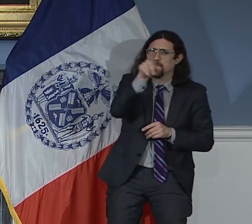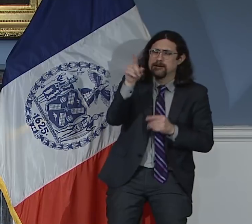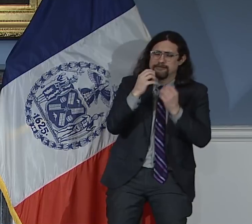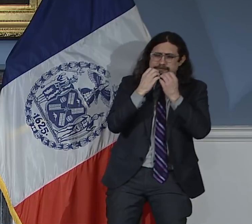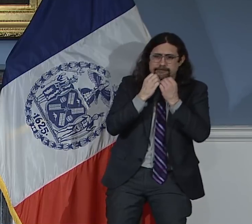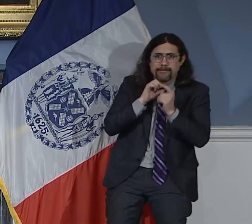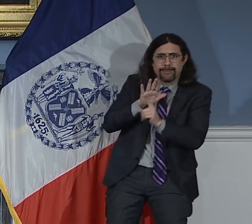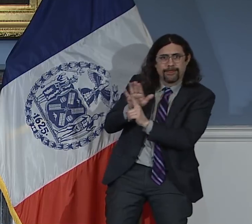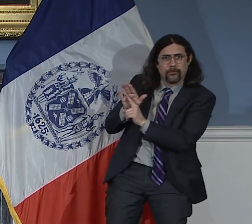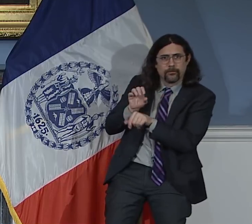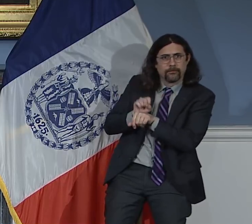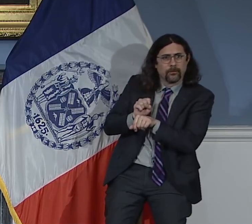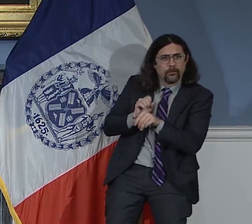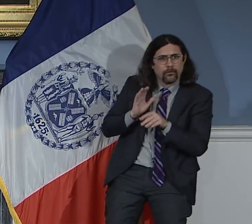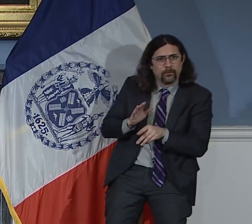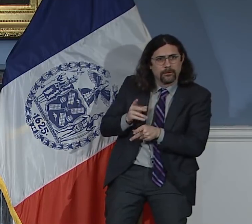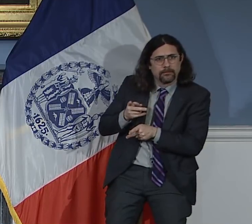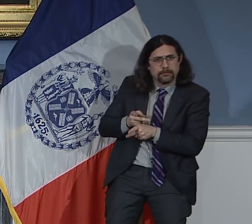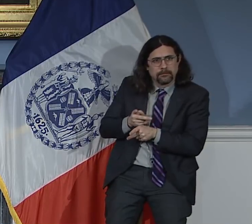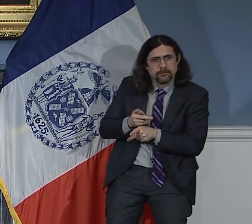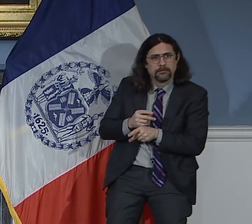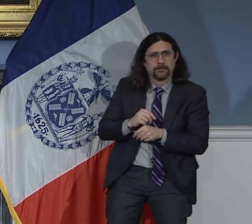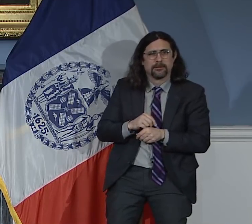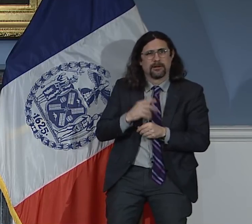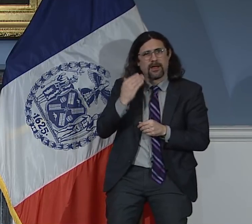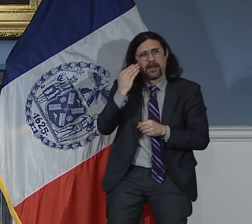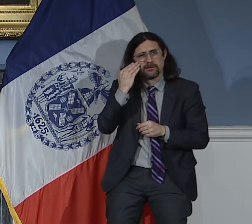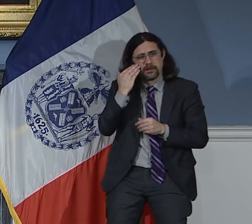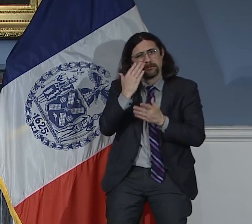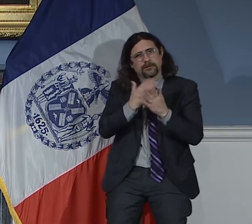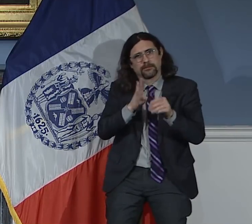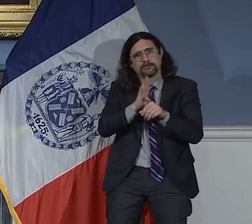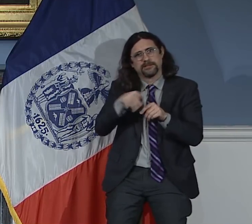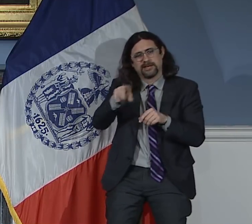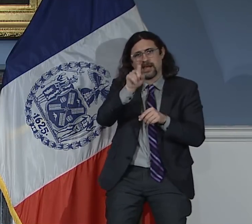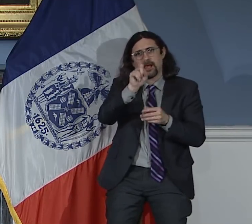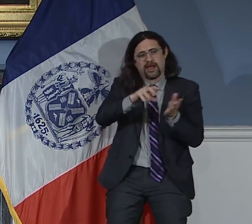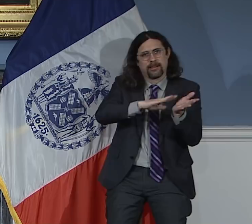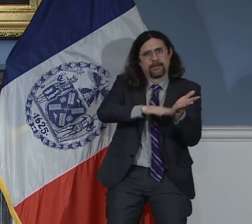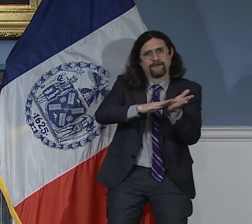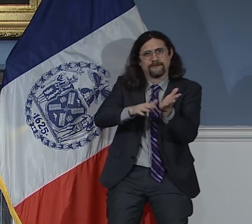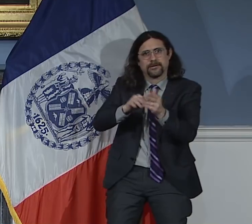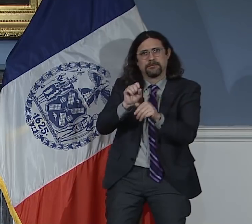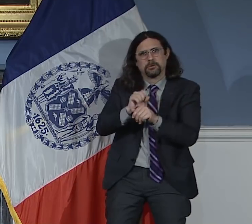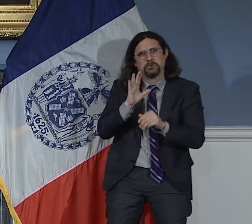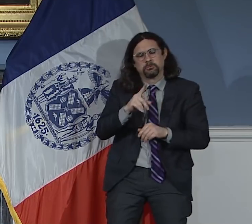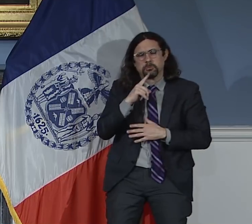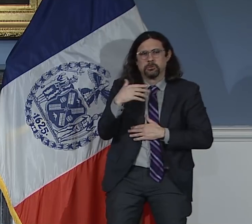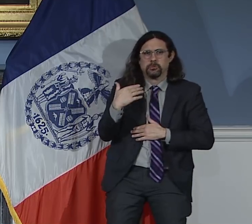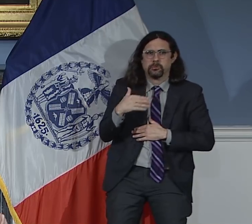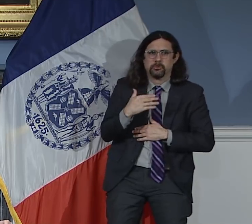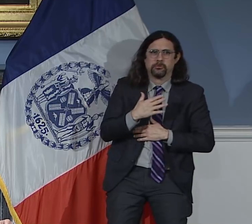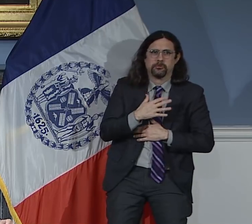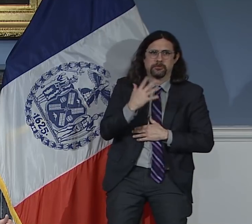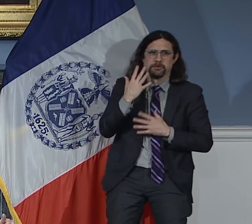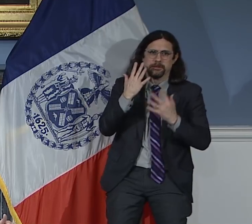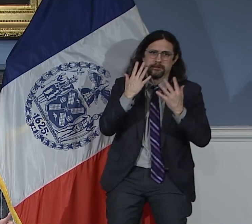WORKERS. WE UNDERSTAND WHAT A STRAIN THAT IS. WE UNDERSTAND THE HREA VEBE EN REAL LAYOFFS. IT'S VERY, VERY SAD. THNKA YOU FOR EVERYTHING YOU